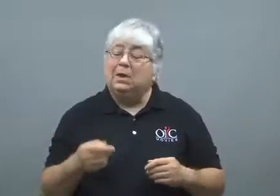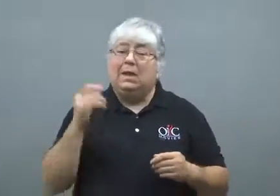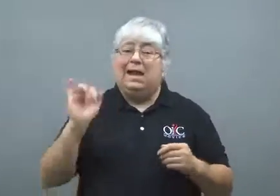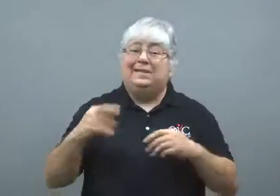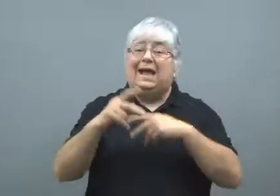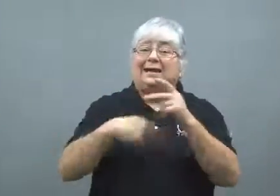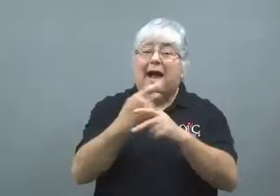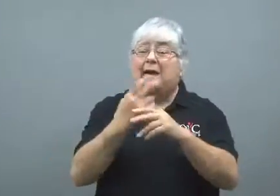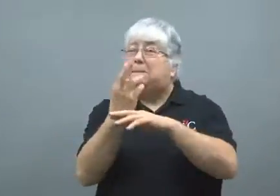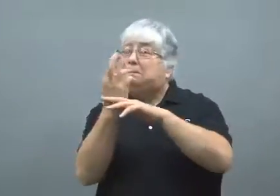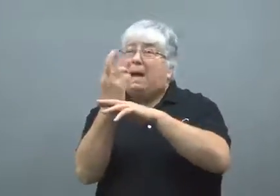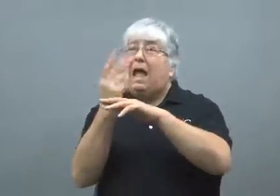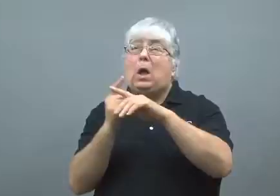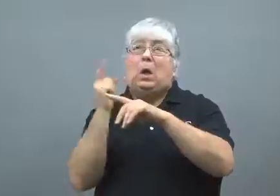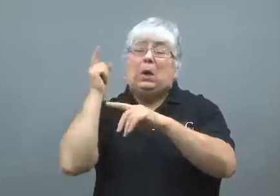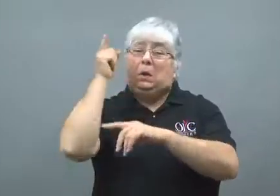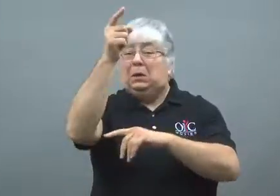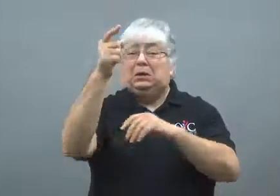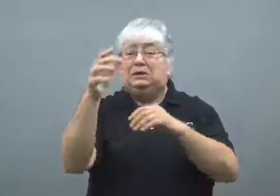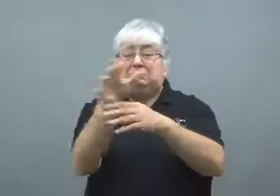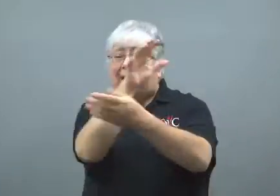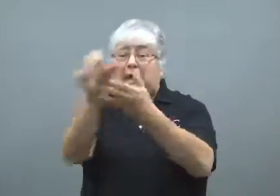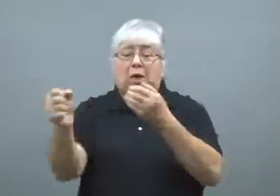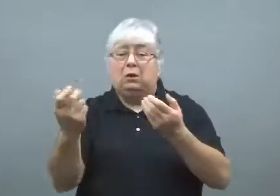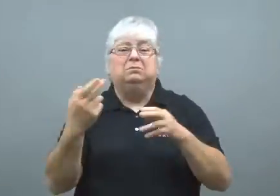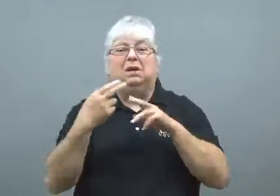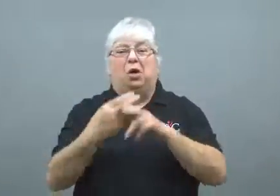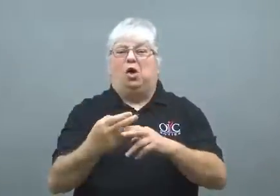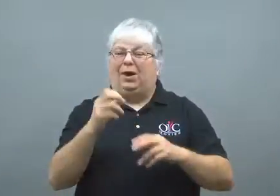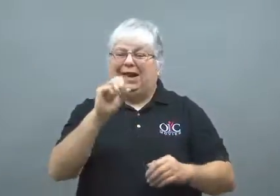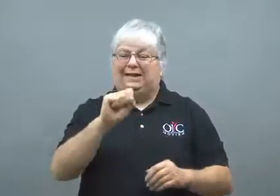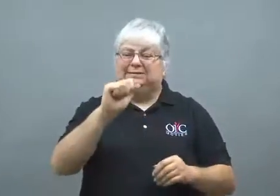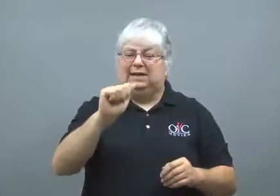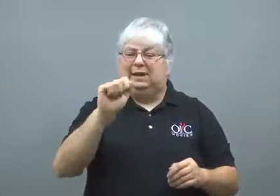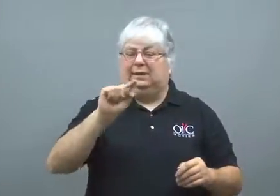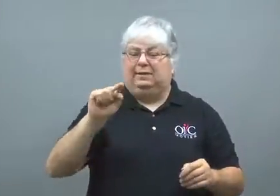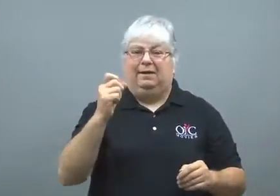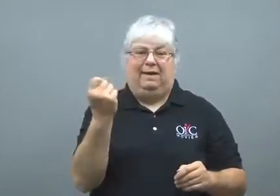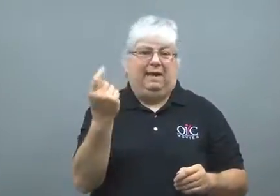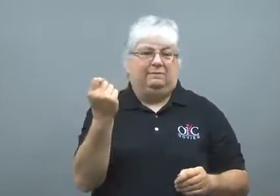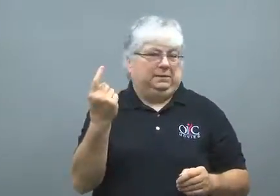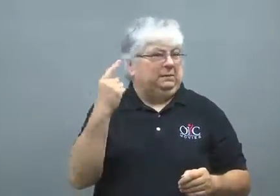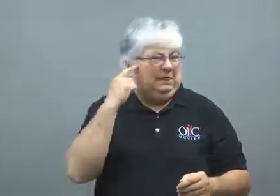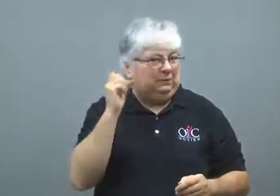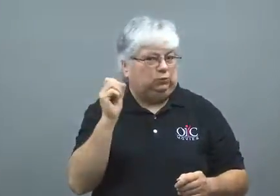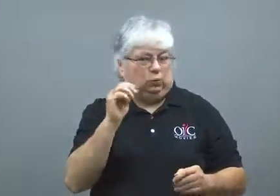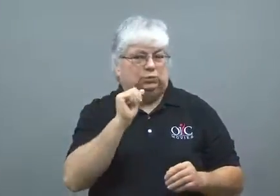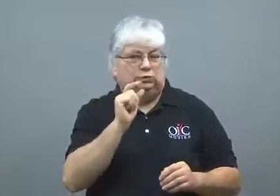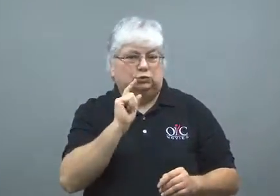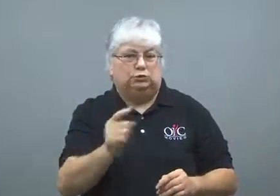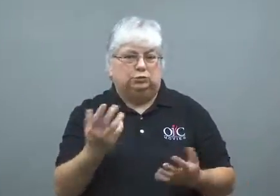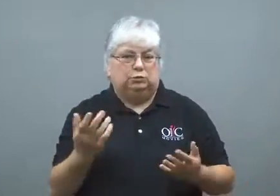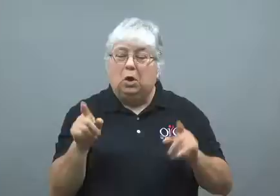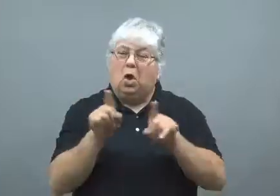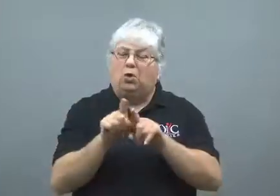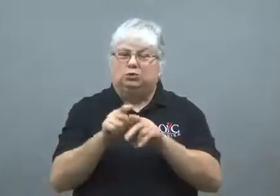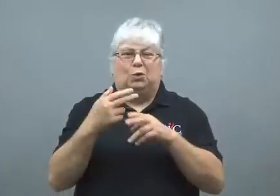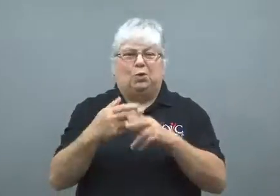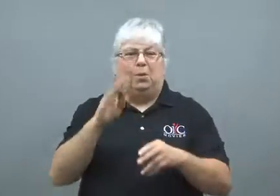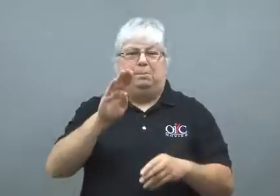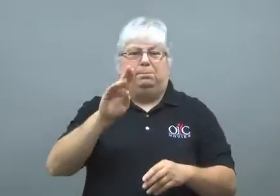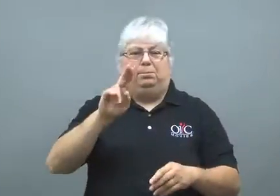The suspected missile type is an SA-11.